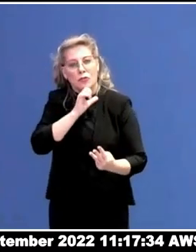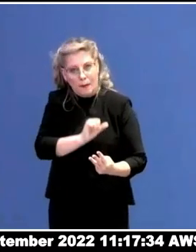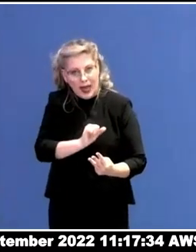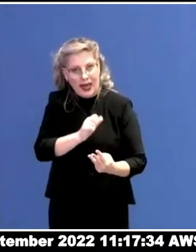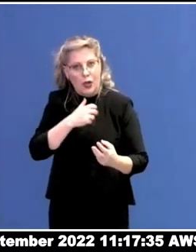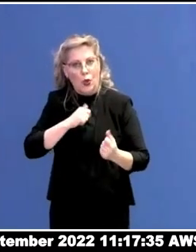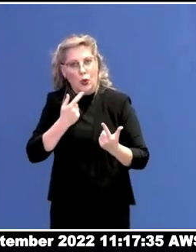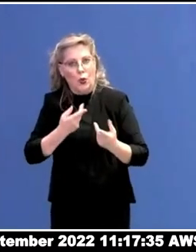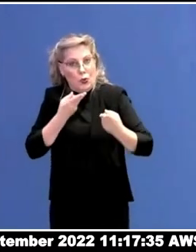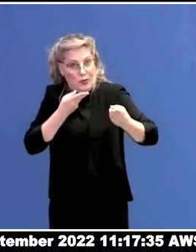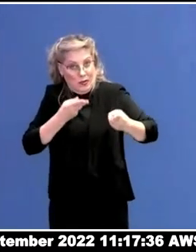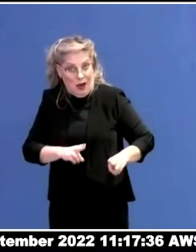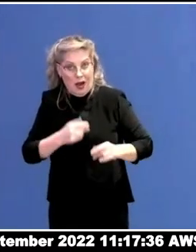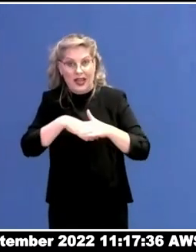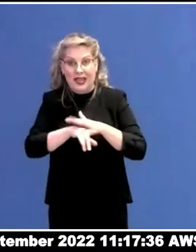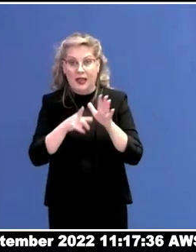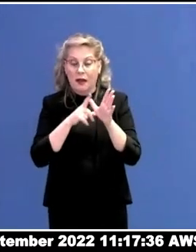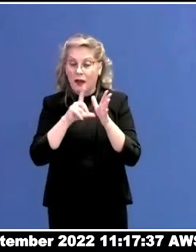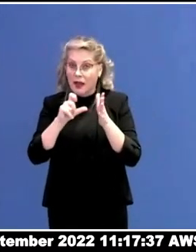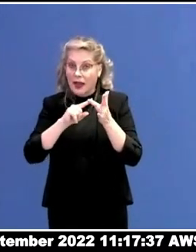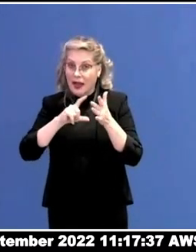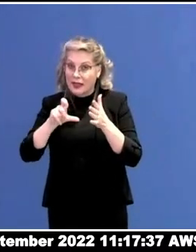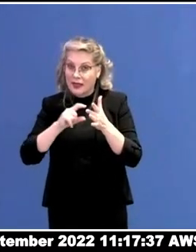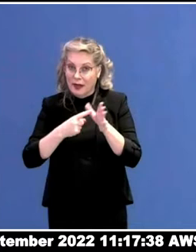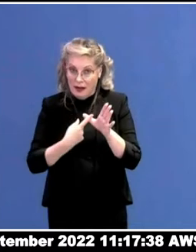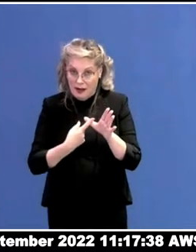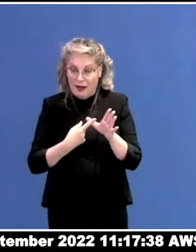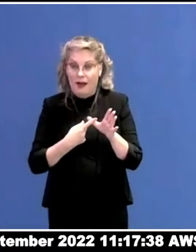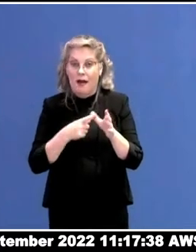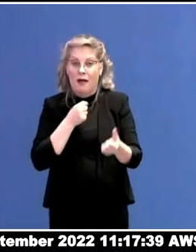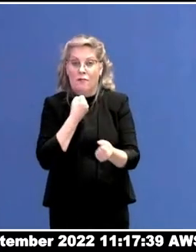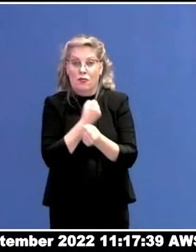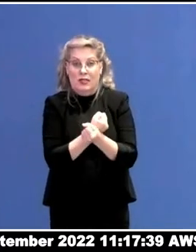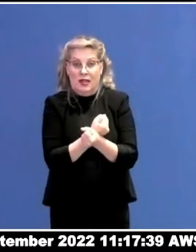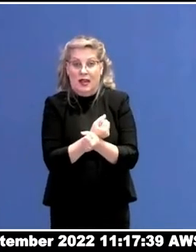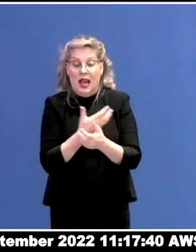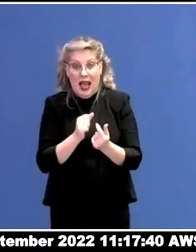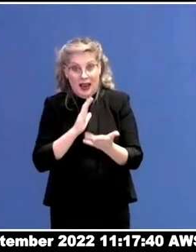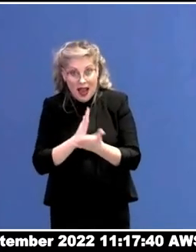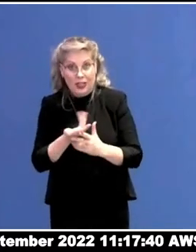And you were, in fact, approached by senior staff at the jail to come in and do some